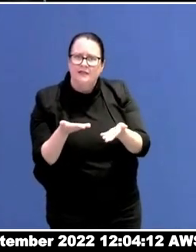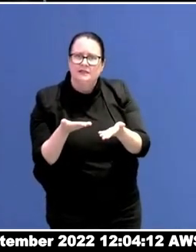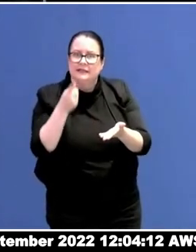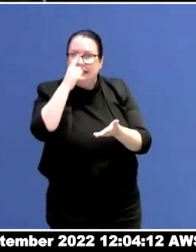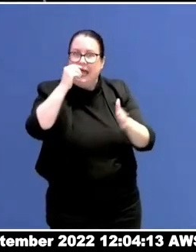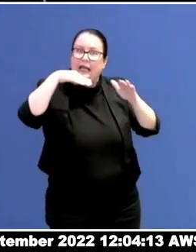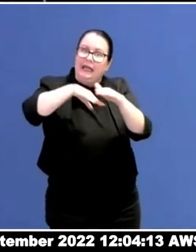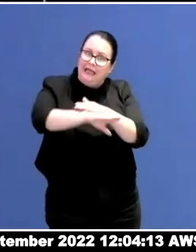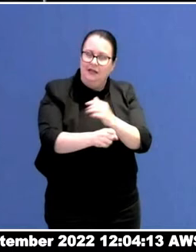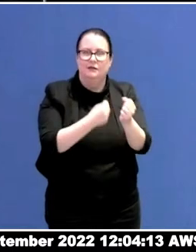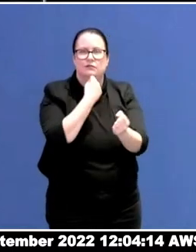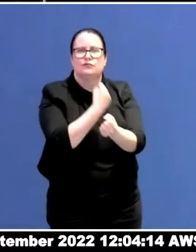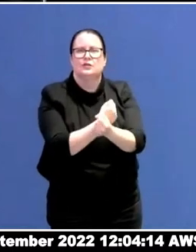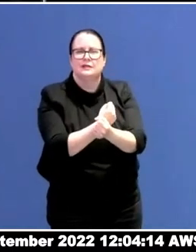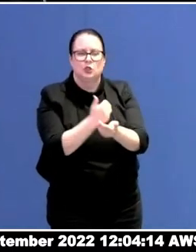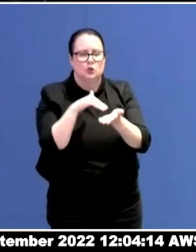access to support people in custody.